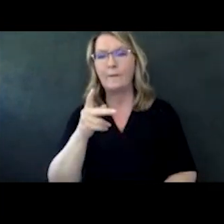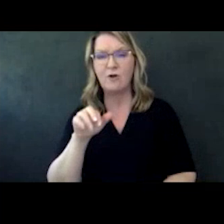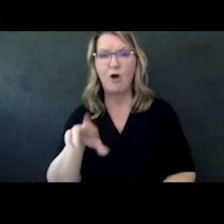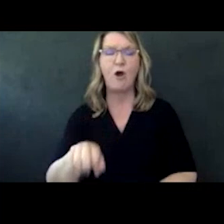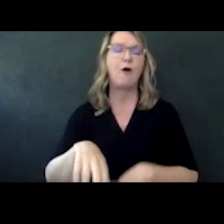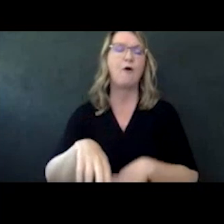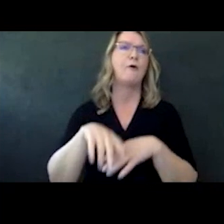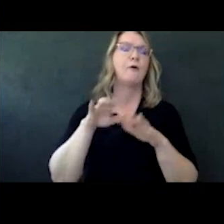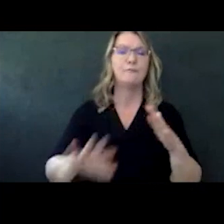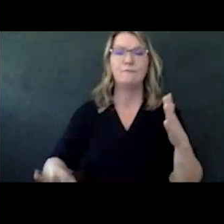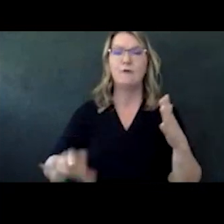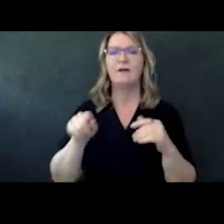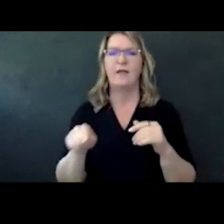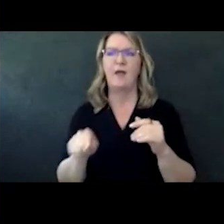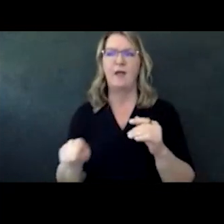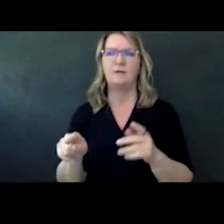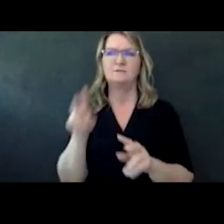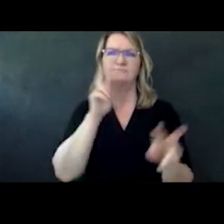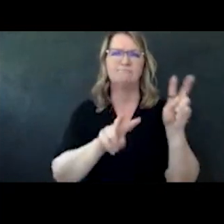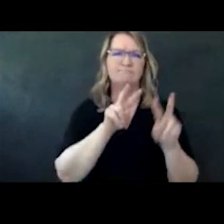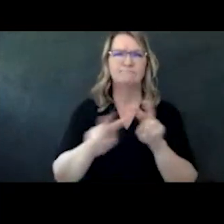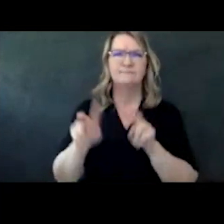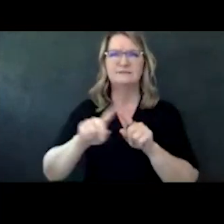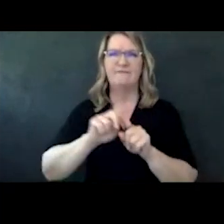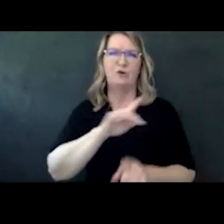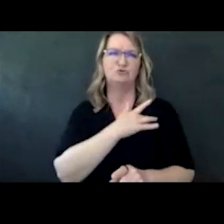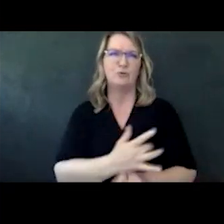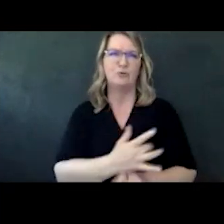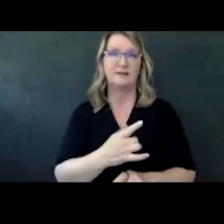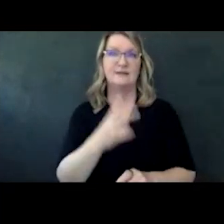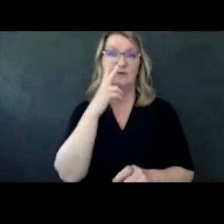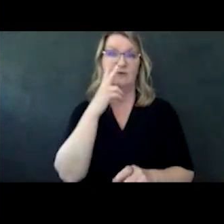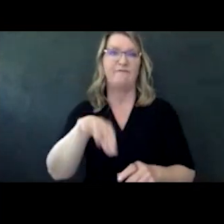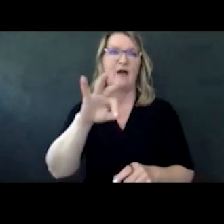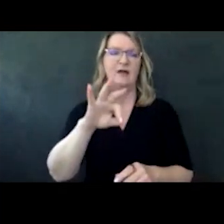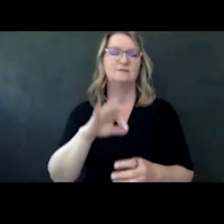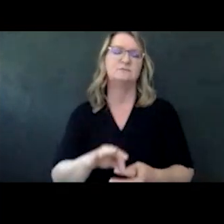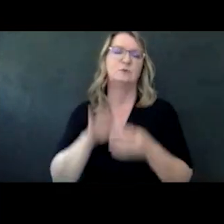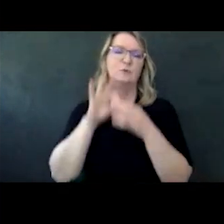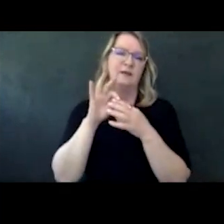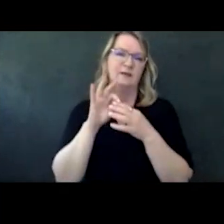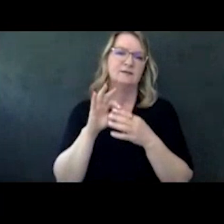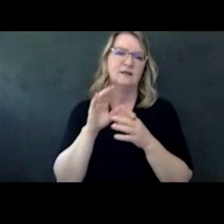trends that you may have a unique solution for. Now, anytime you're doing outreach, you're going